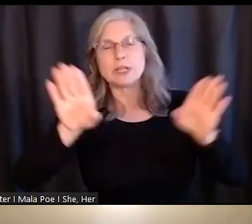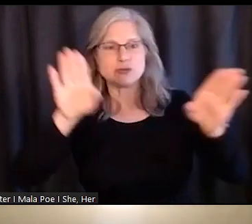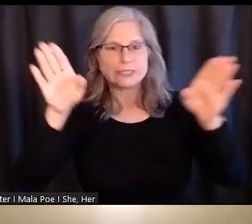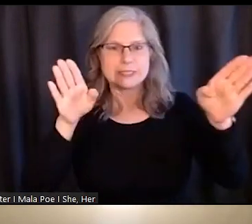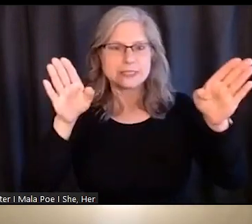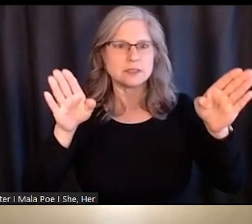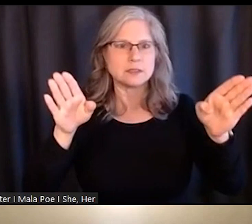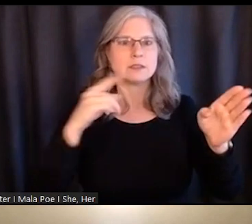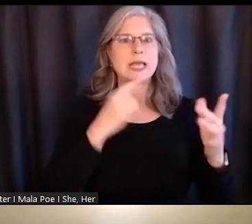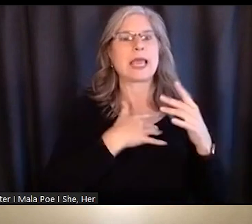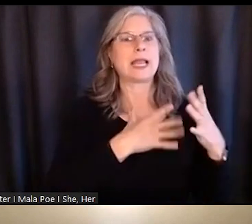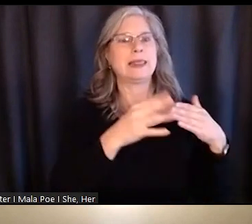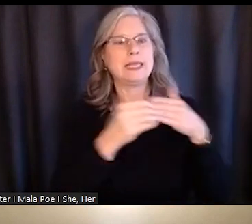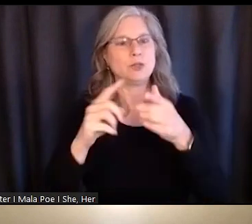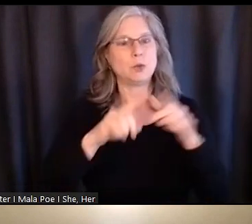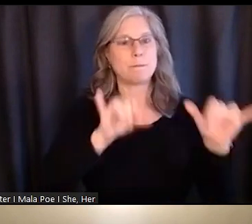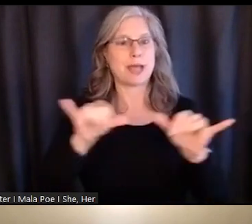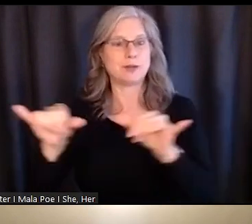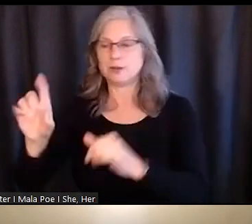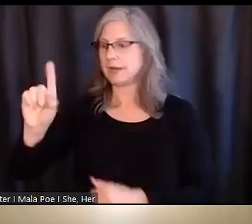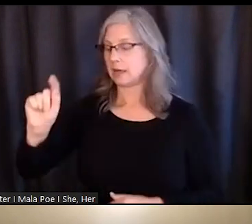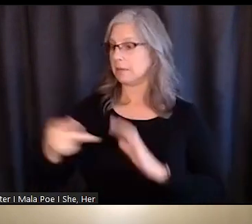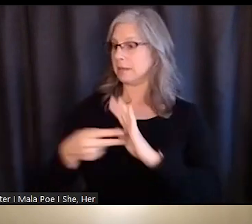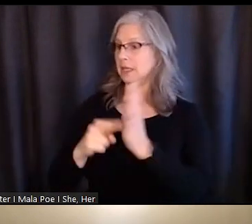And this means that if we're building theories that we want to speak to individuals,